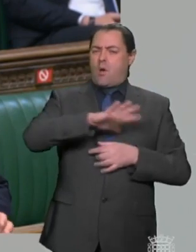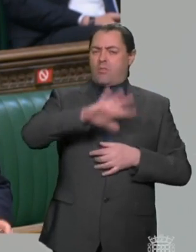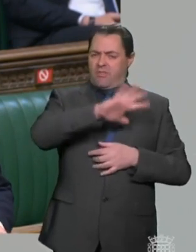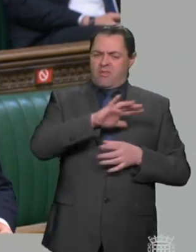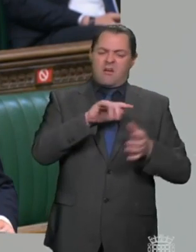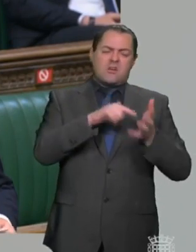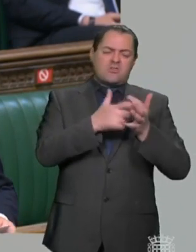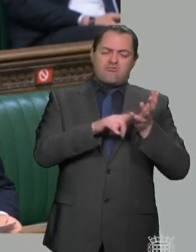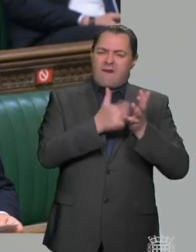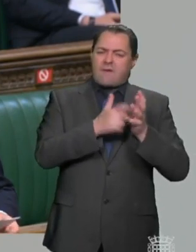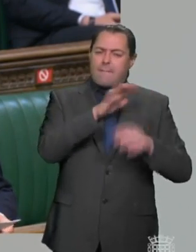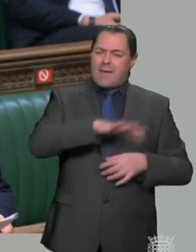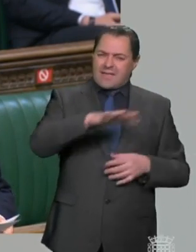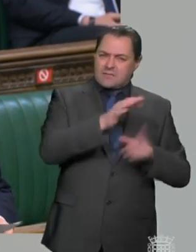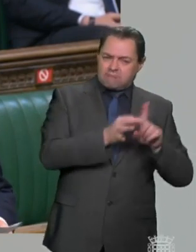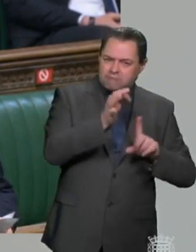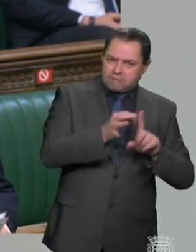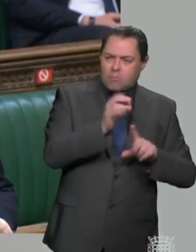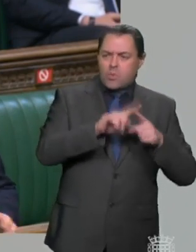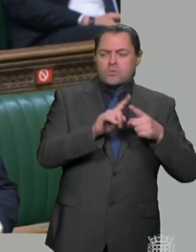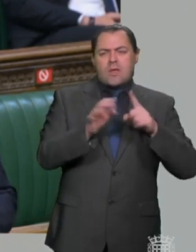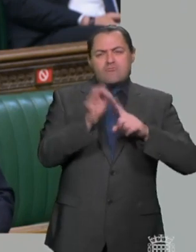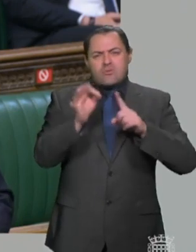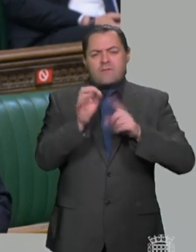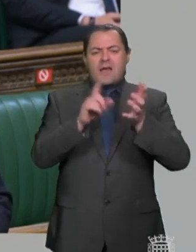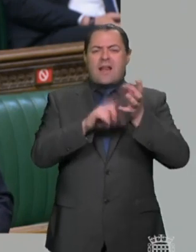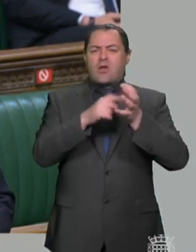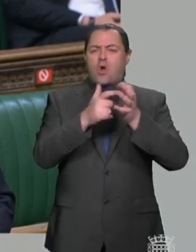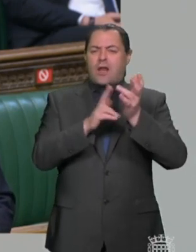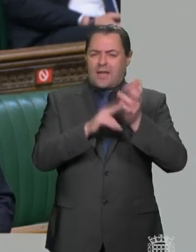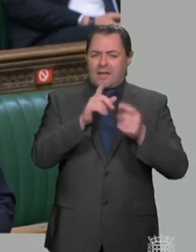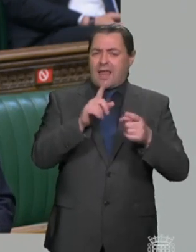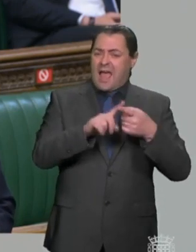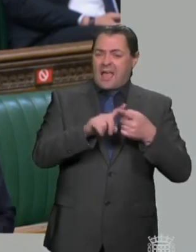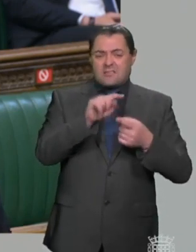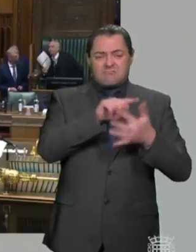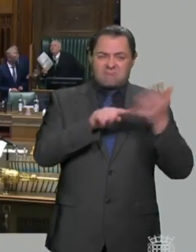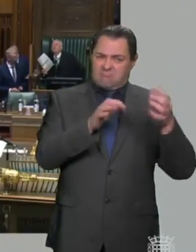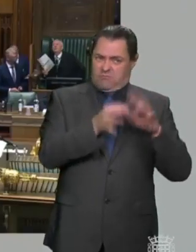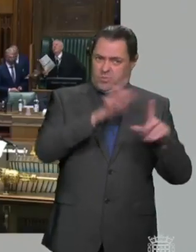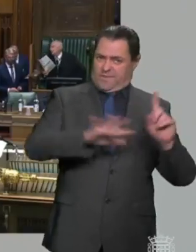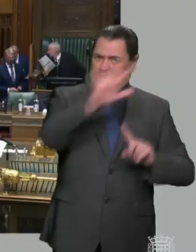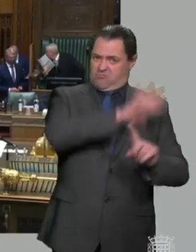improvements for Chirk and Llangollen, and investment in Corwen station and the surrounding area? >> The Prime Minister